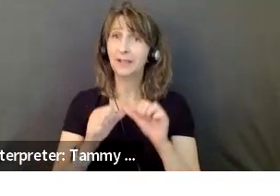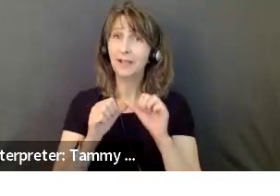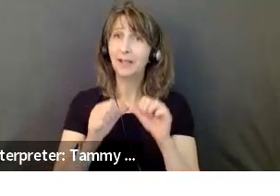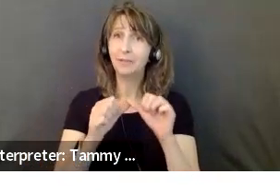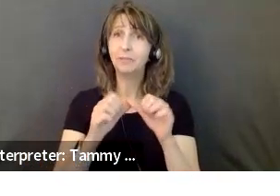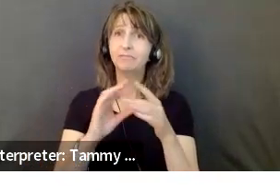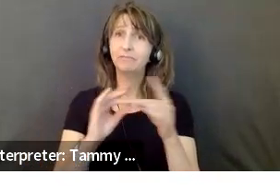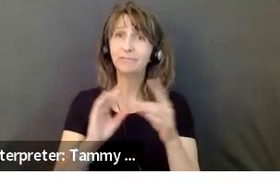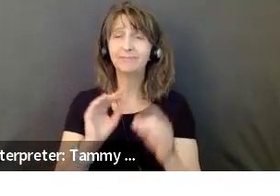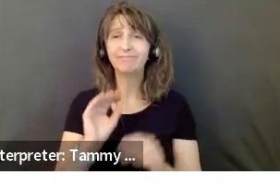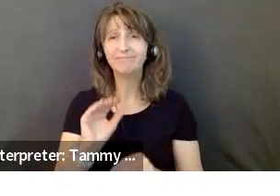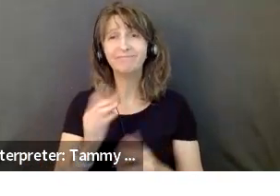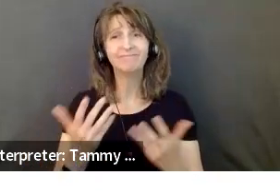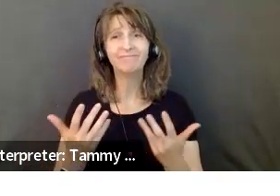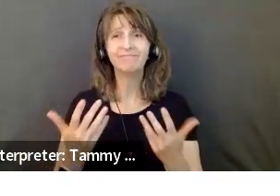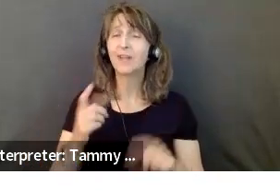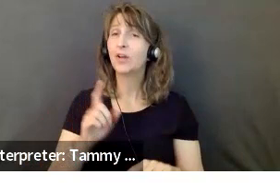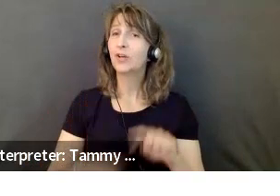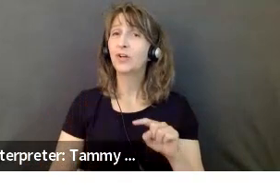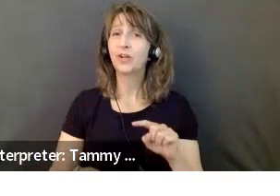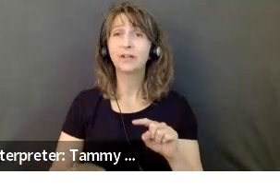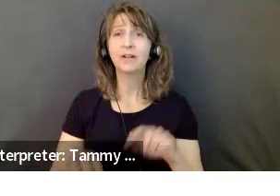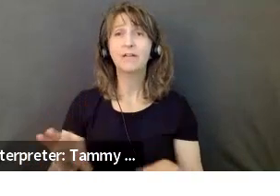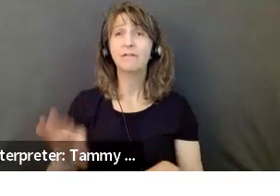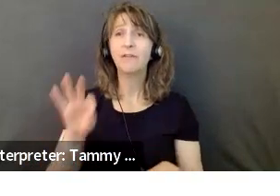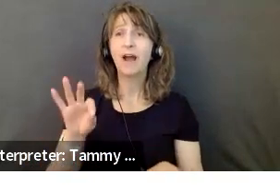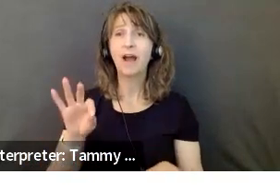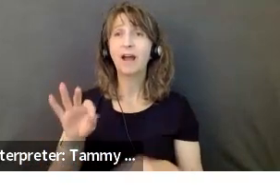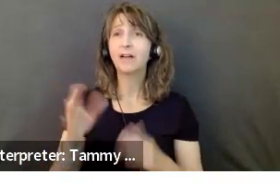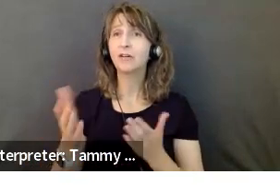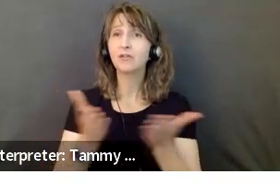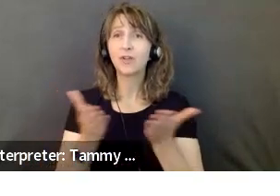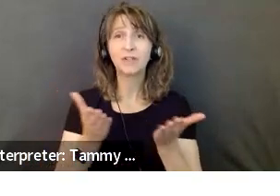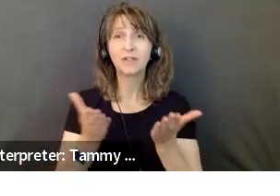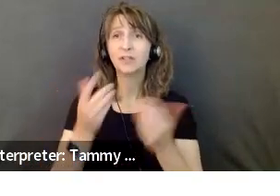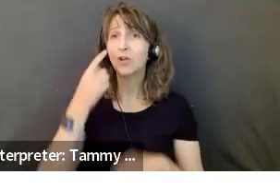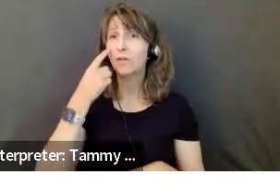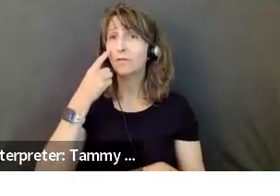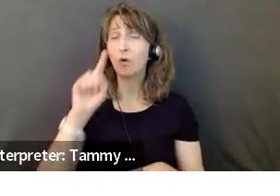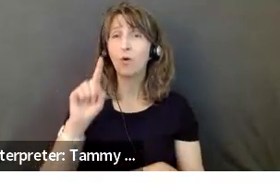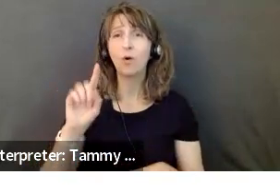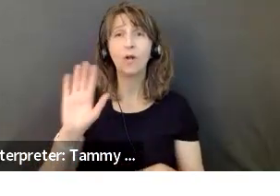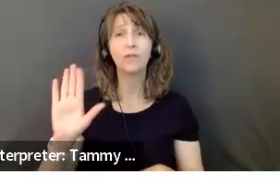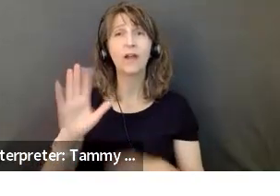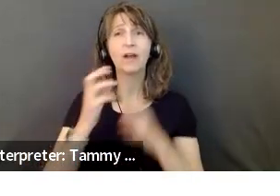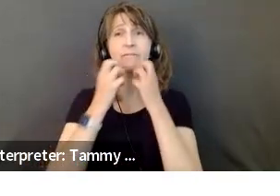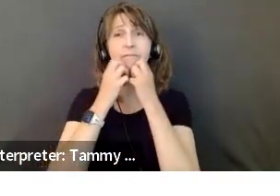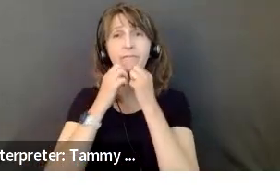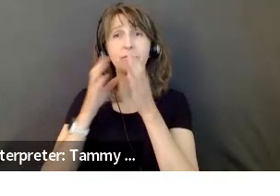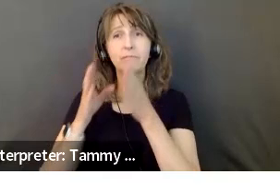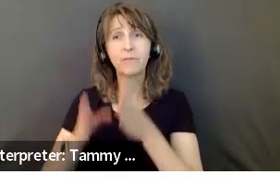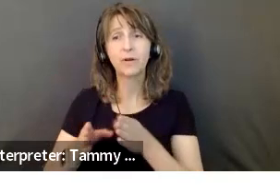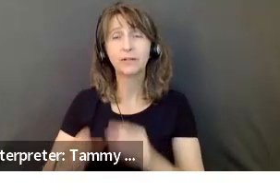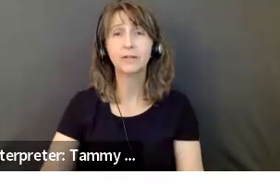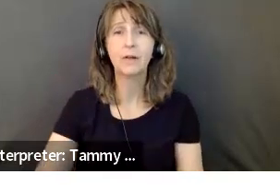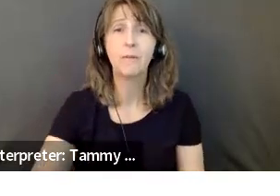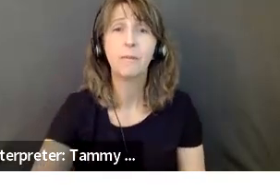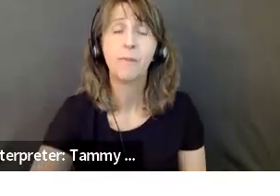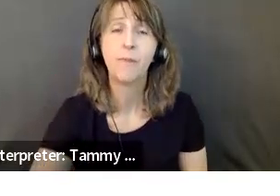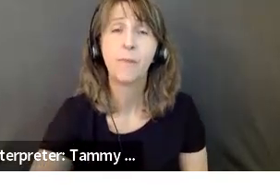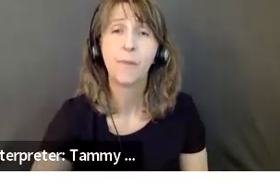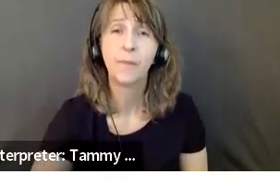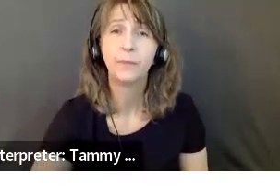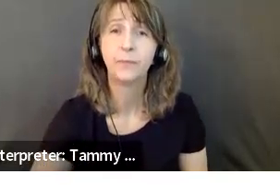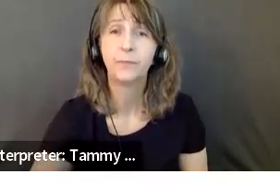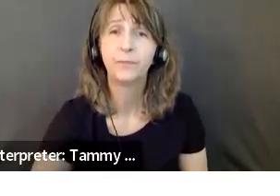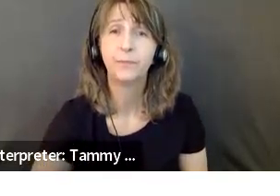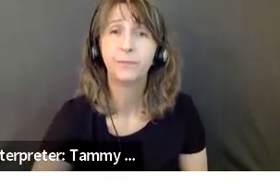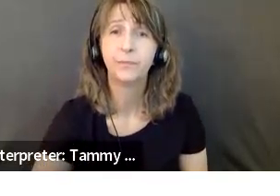That they were unable to locate the needed services for their loved one. So this is why. You know, I brought together this group of people.